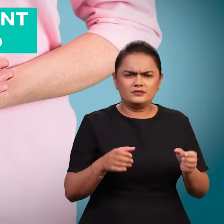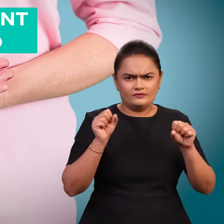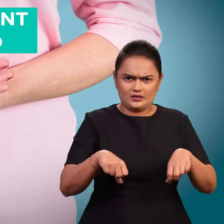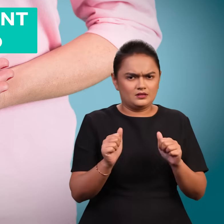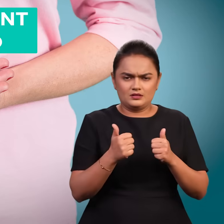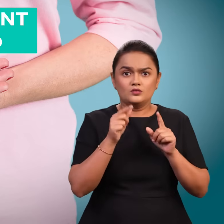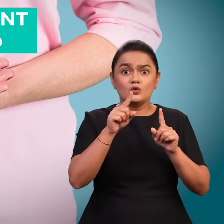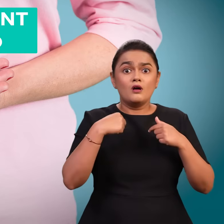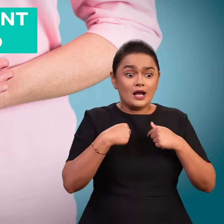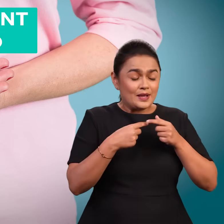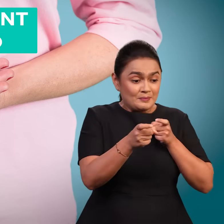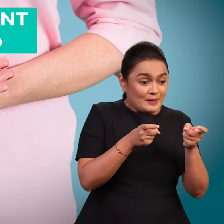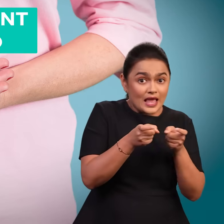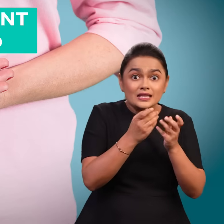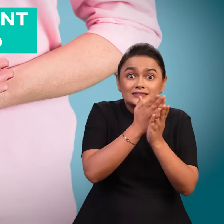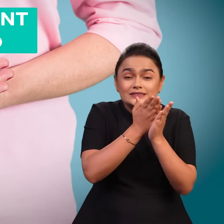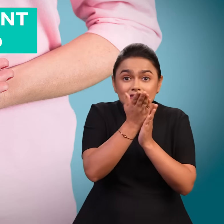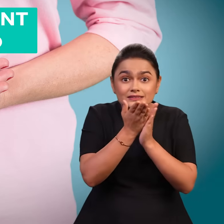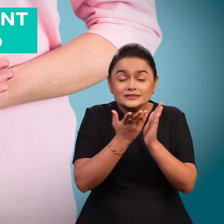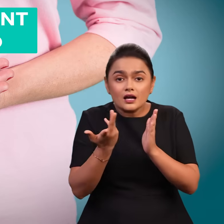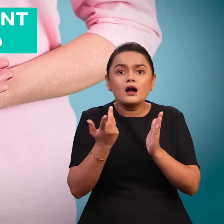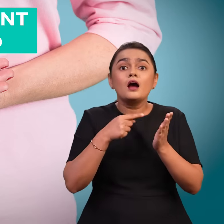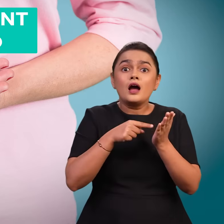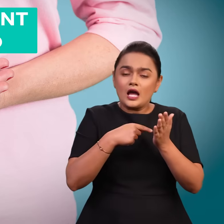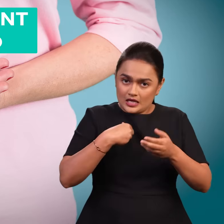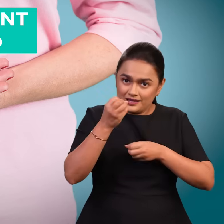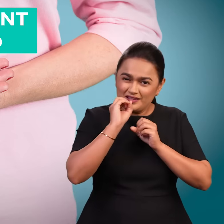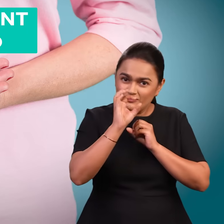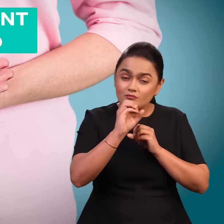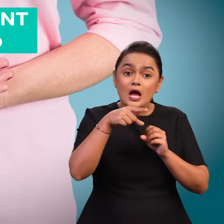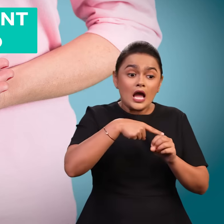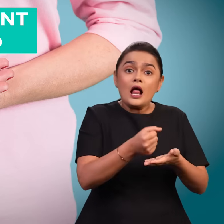Way to manage it exist but only to control it